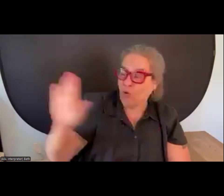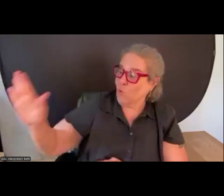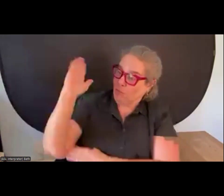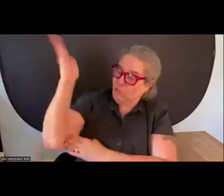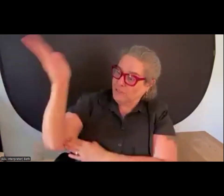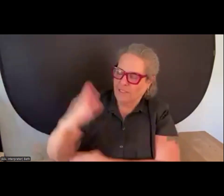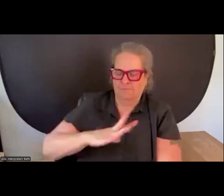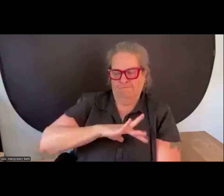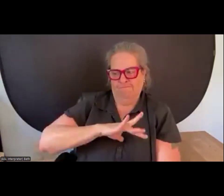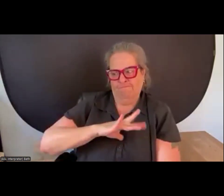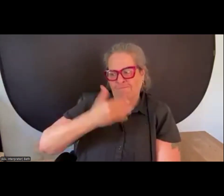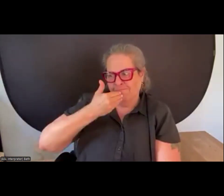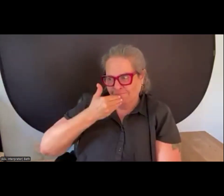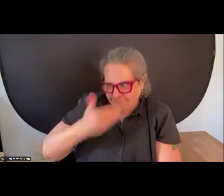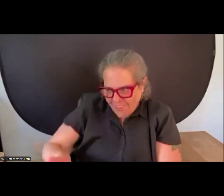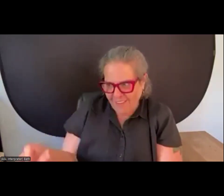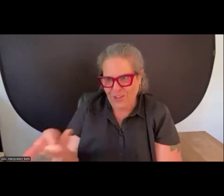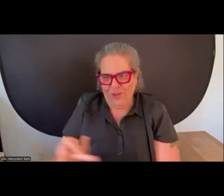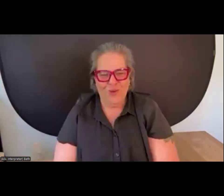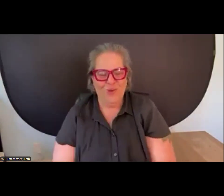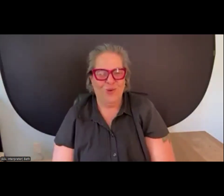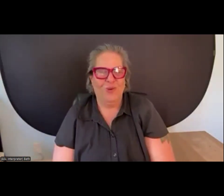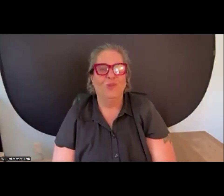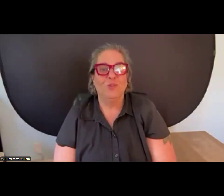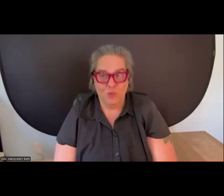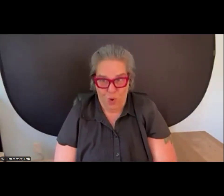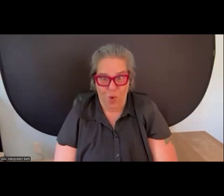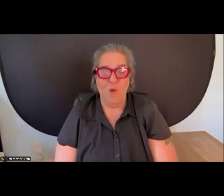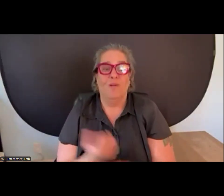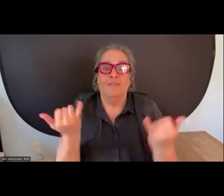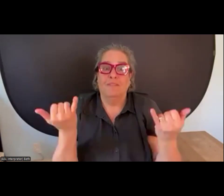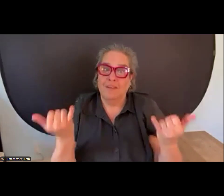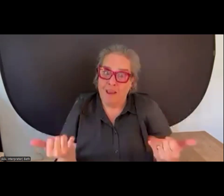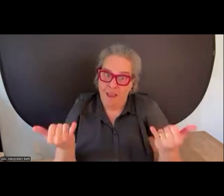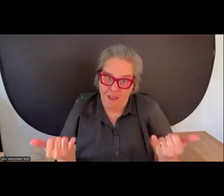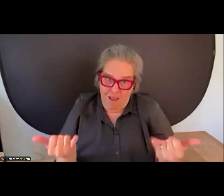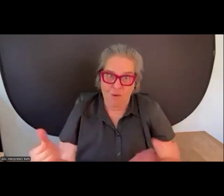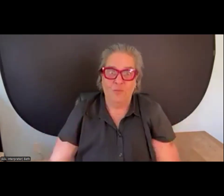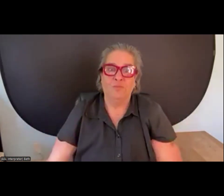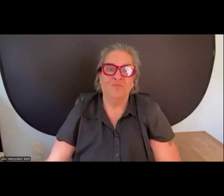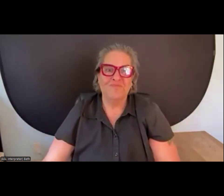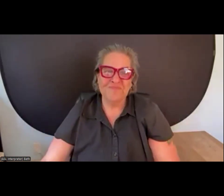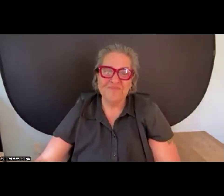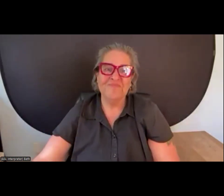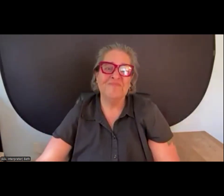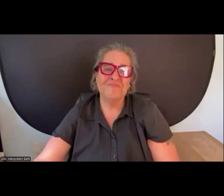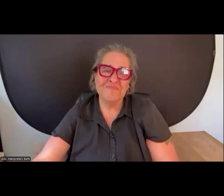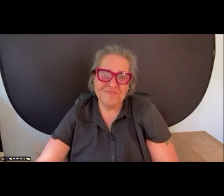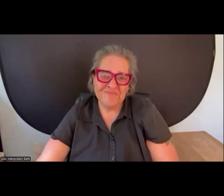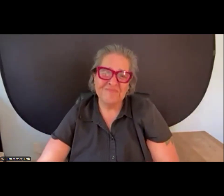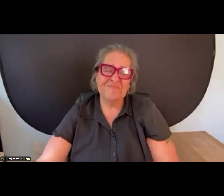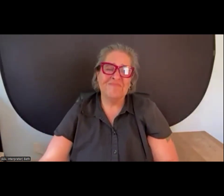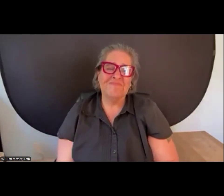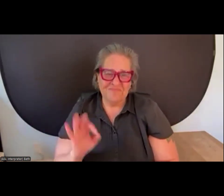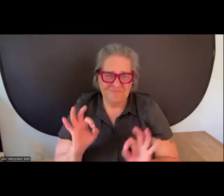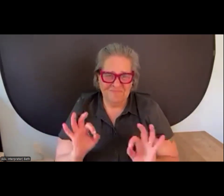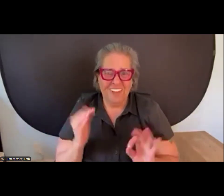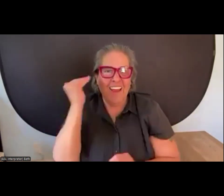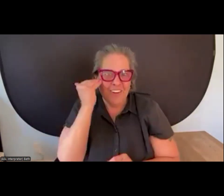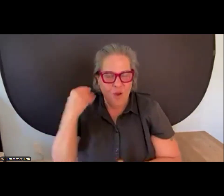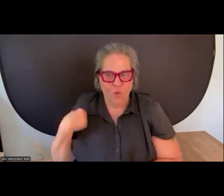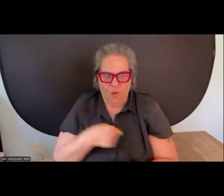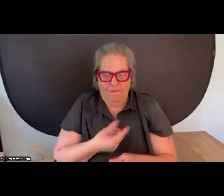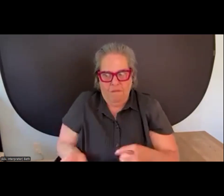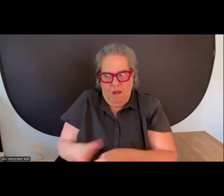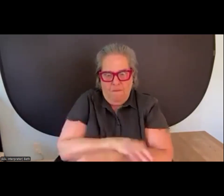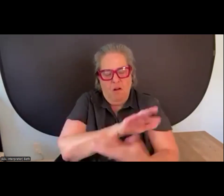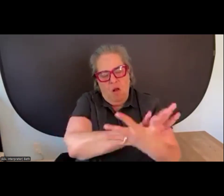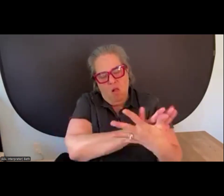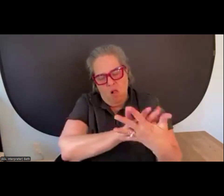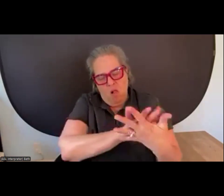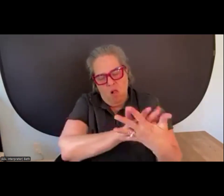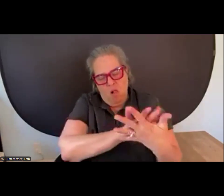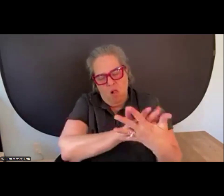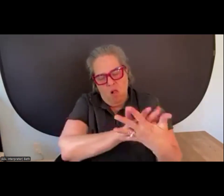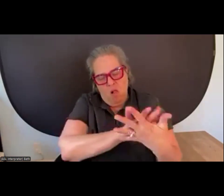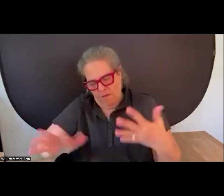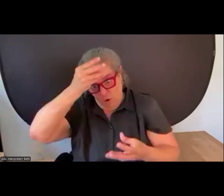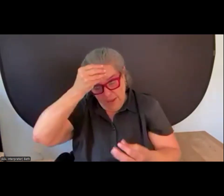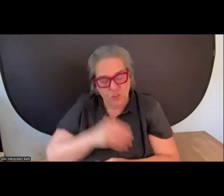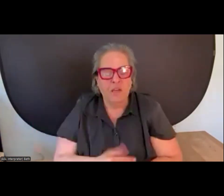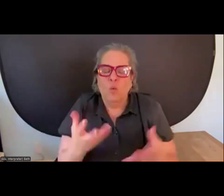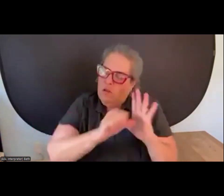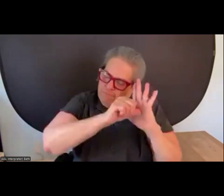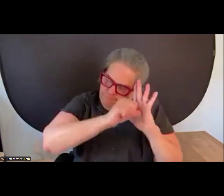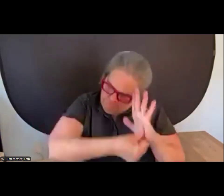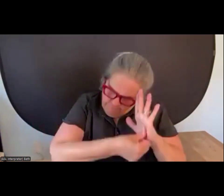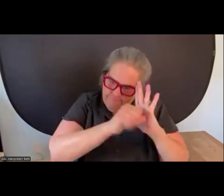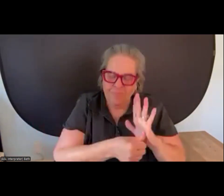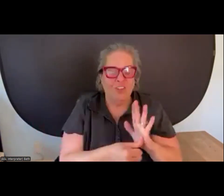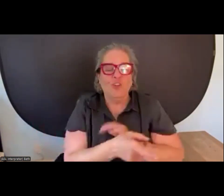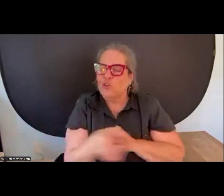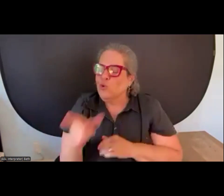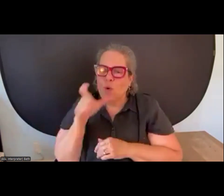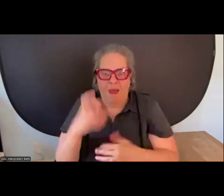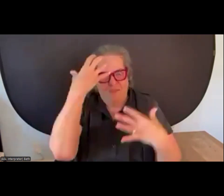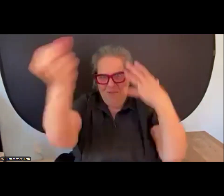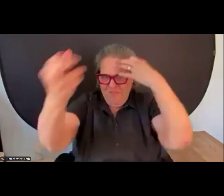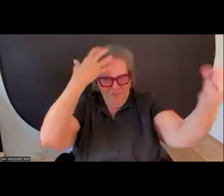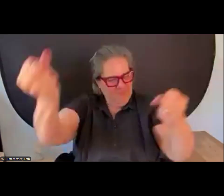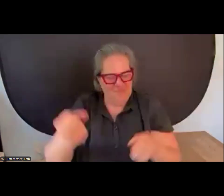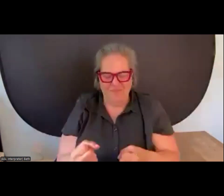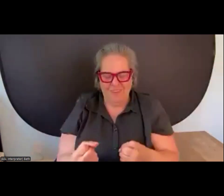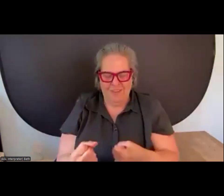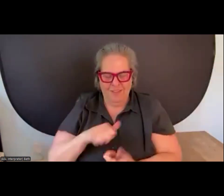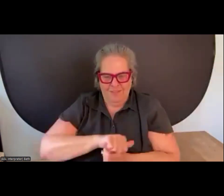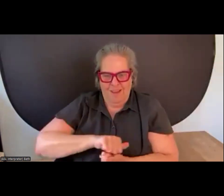So now, let's see, I know we've covered a lot of information, and I just wanted to reassure you all that you don't have to absorb all of this information at once.